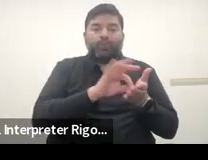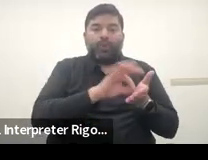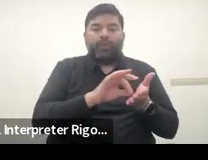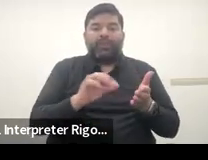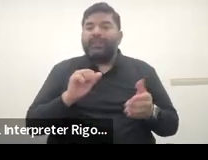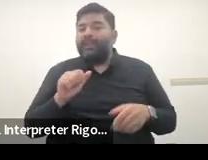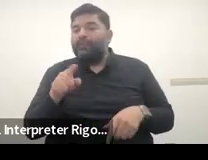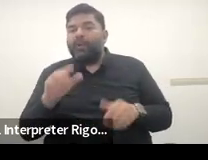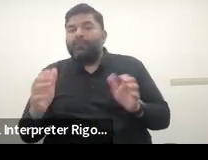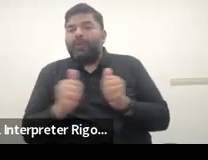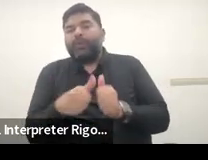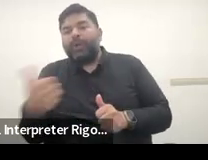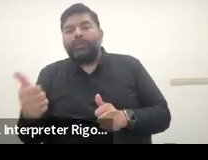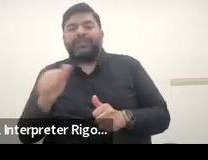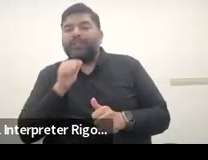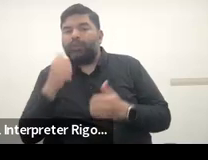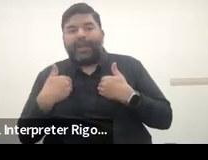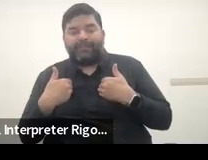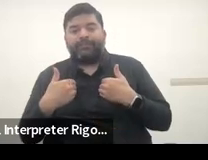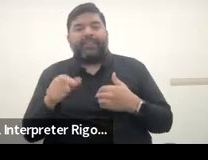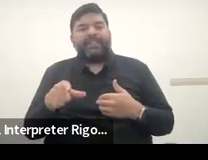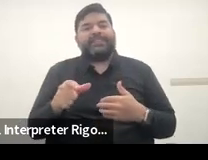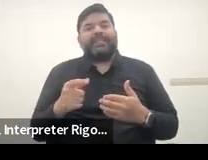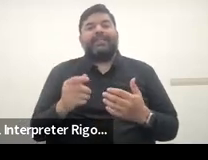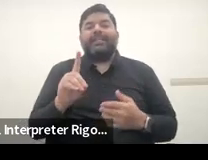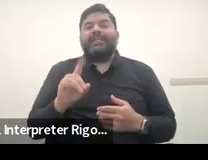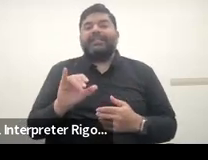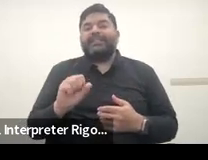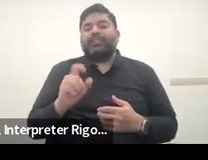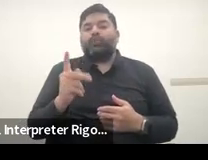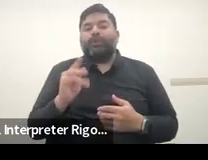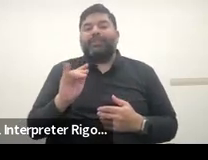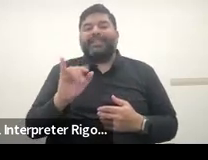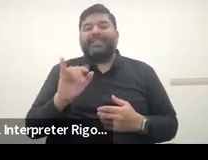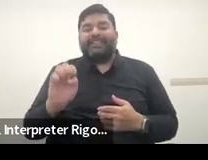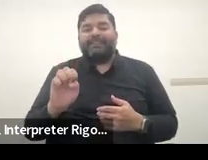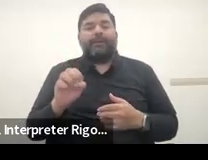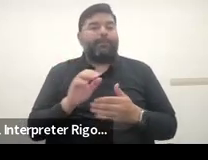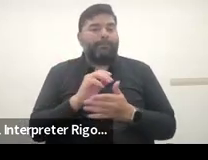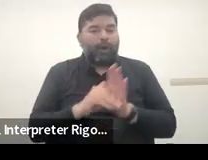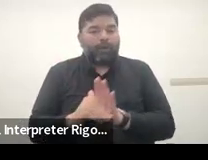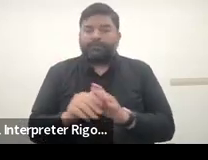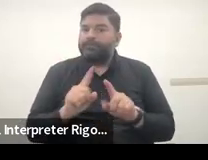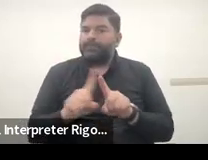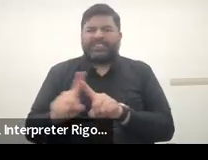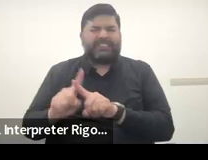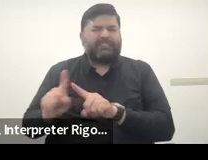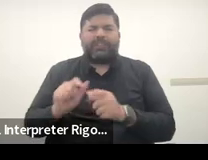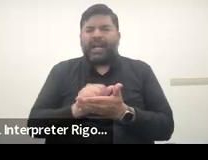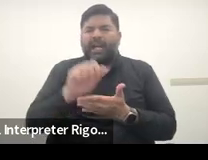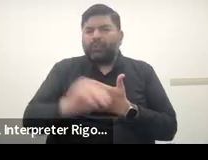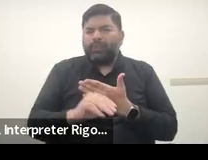a discriminative model. There's many other algorithms for learning a